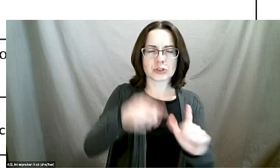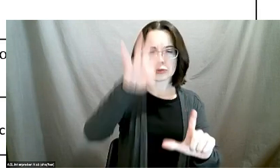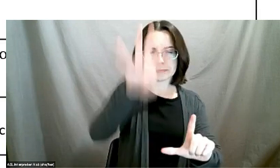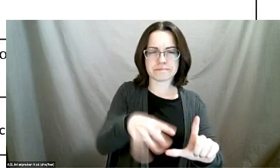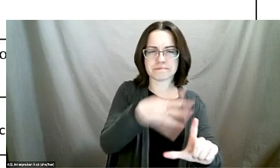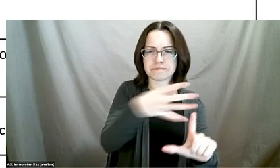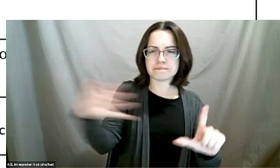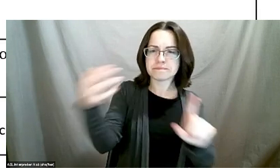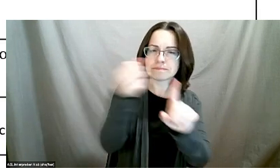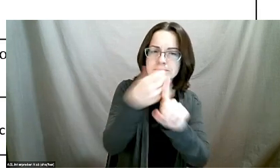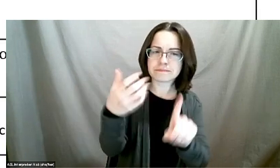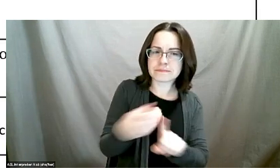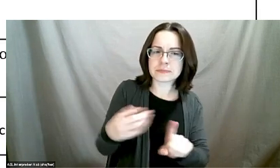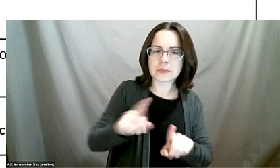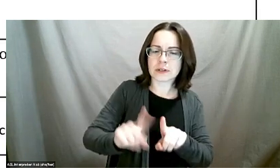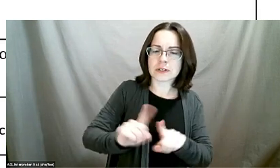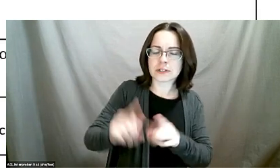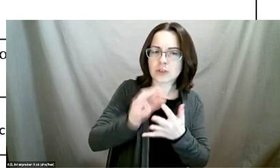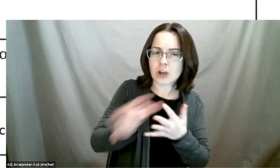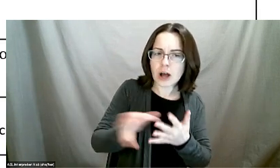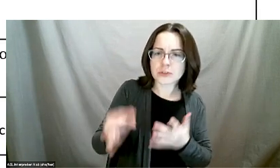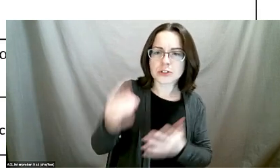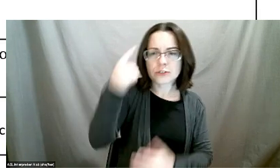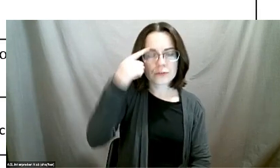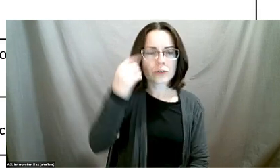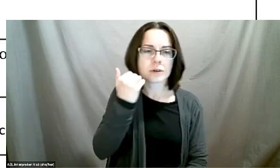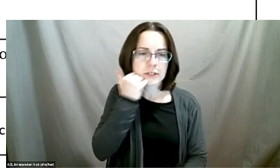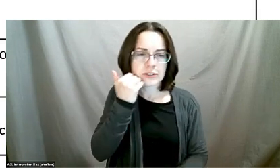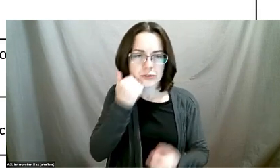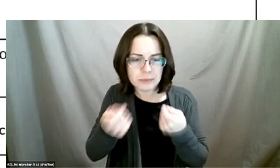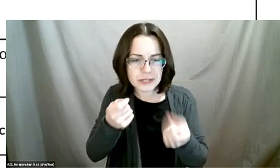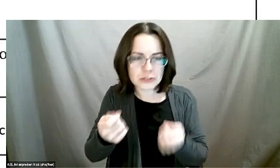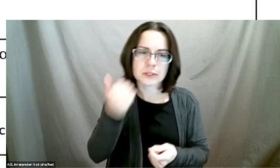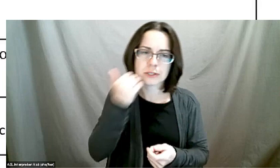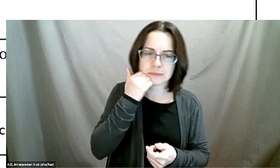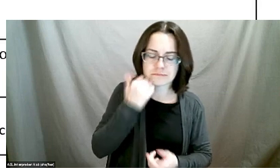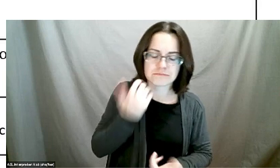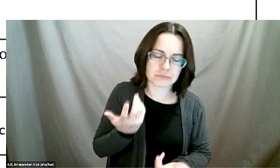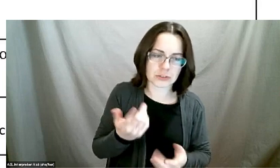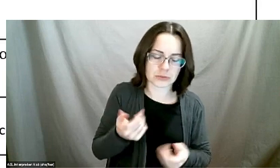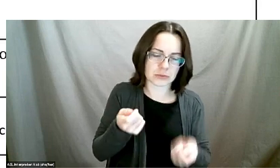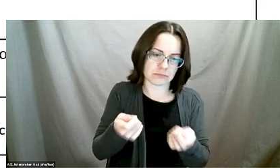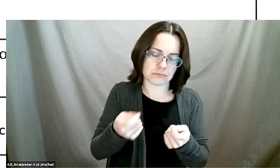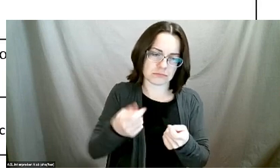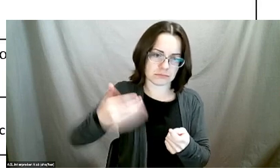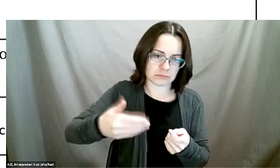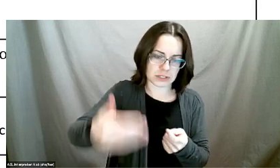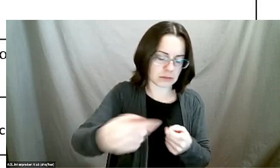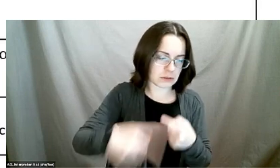menstrual cycle control or menstrual management. So we often use non-steroidal medications to